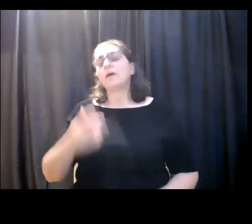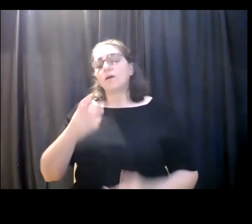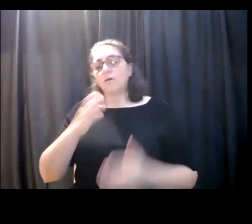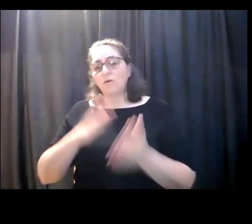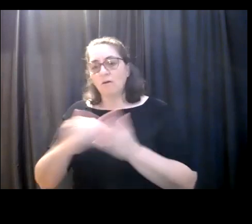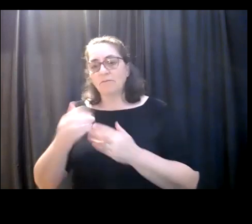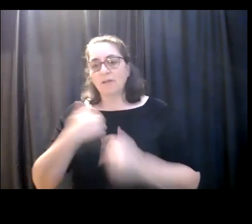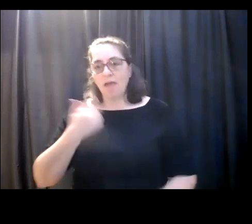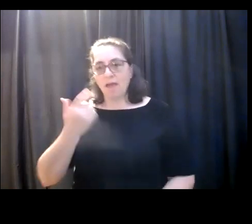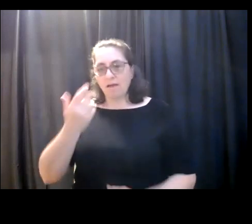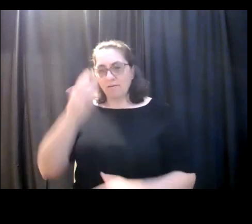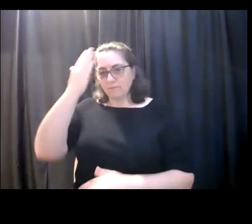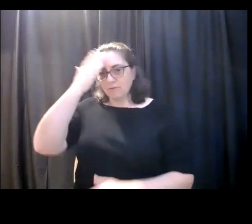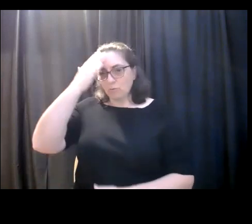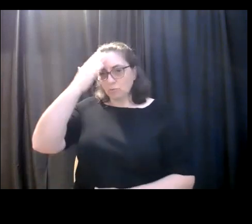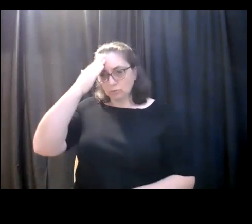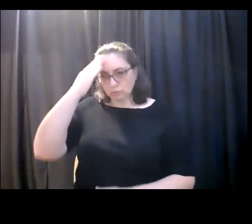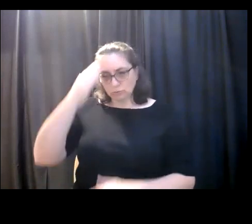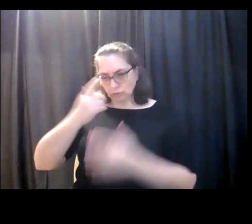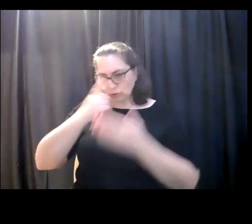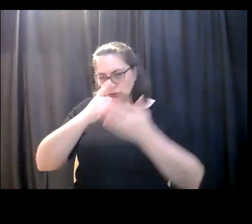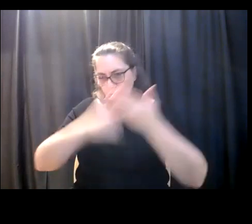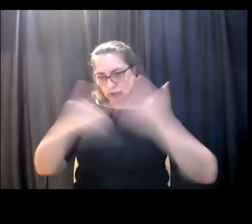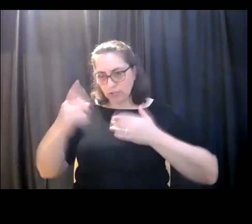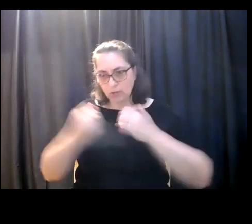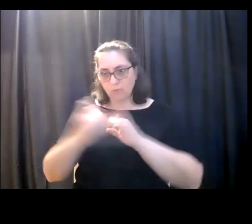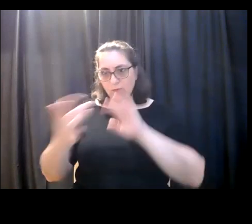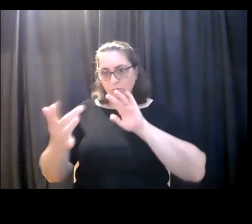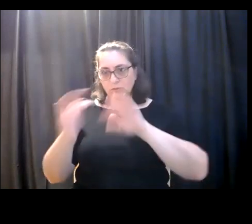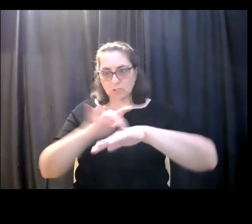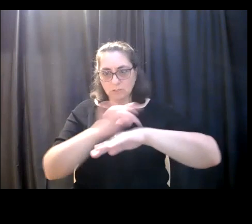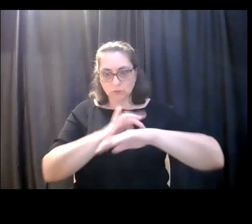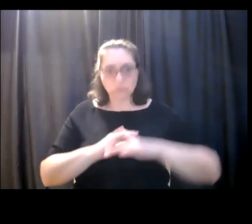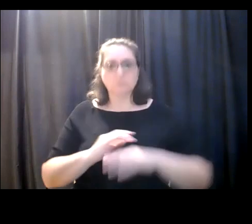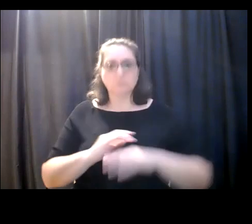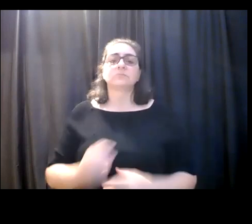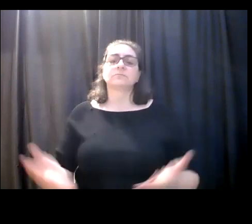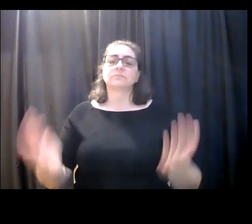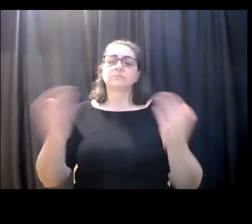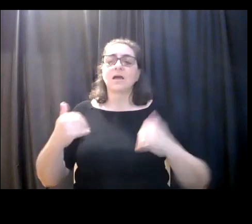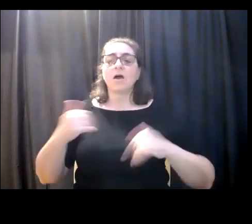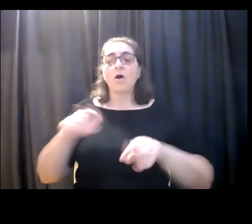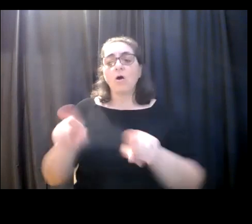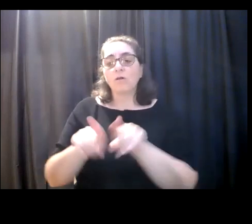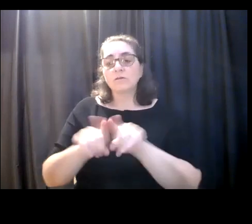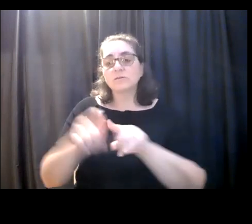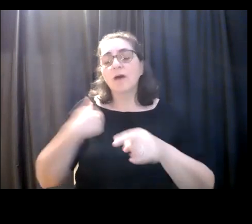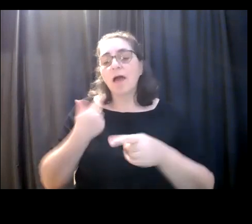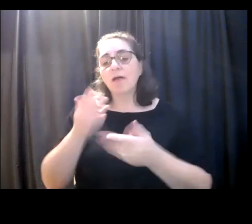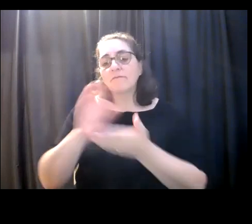by a patient portal using a secure website, or an app on a smart phone, or even by phone.